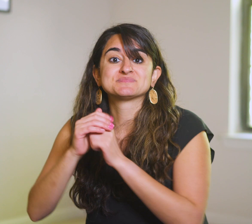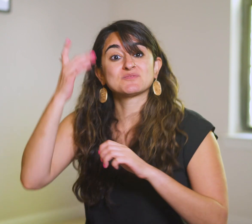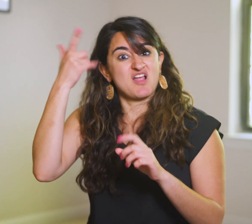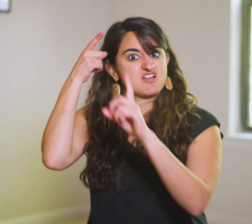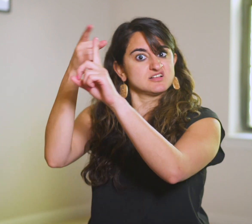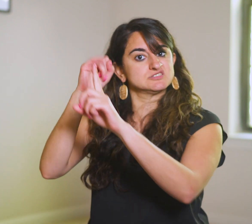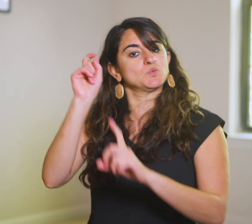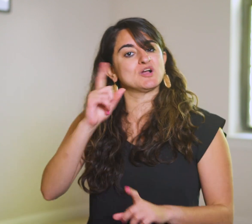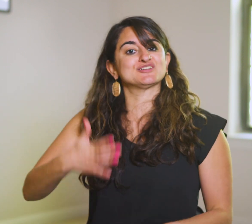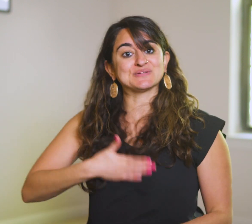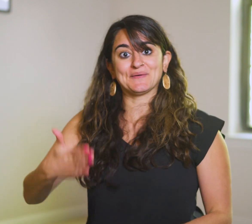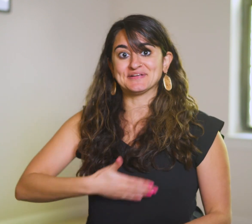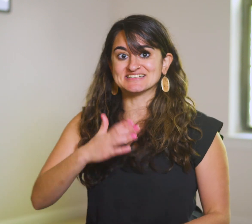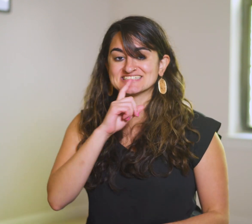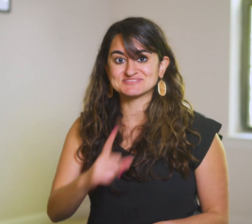He is where the joy is!